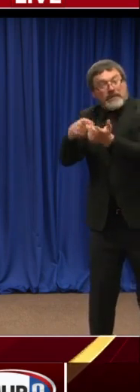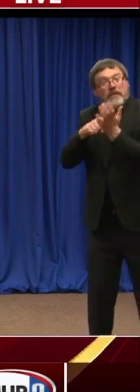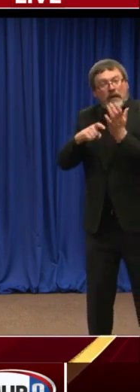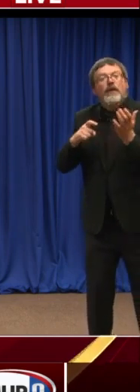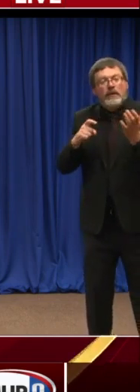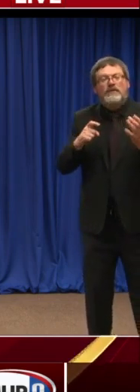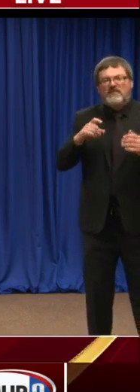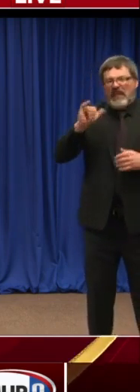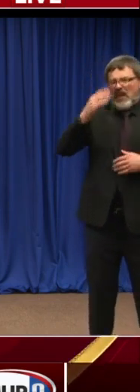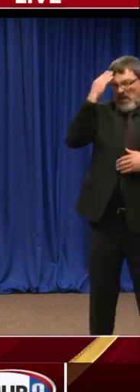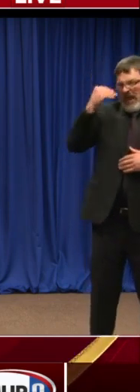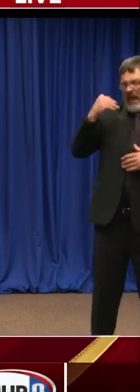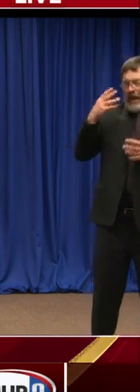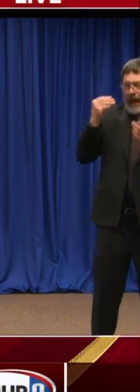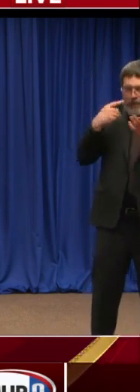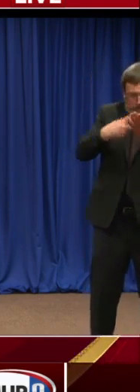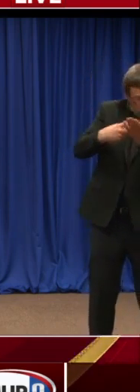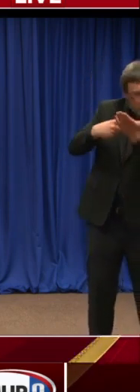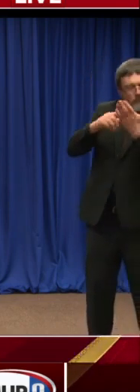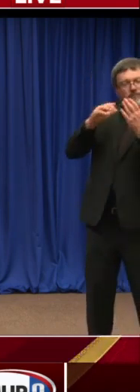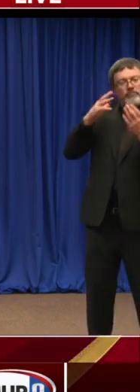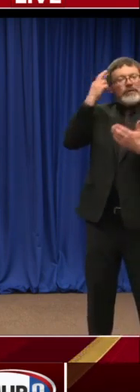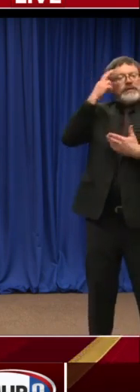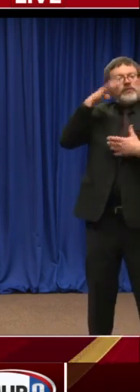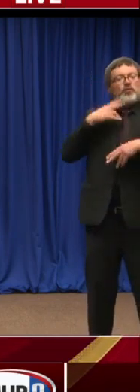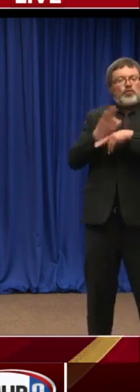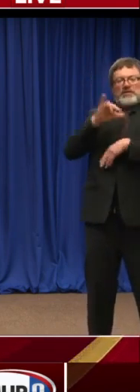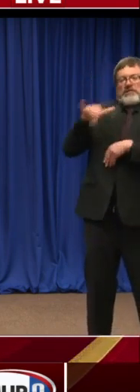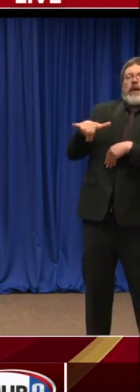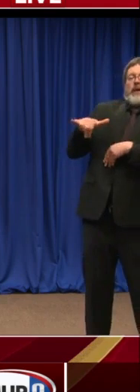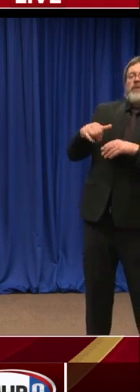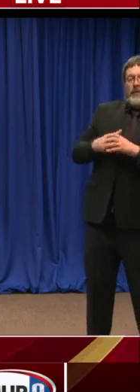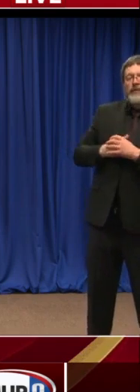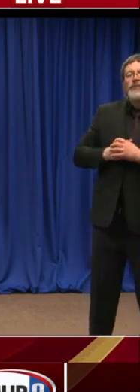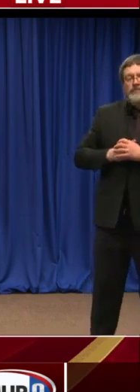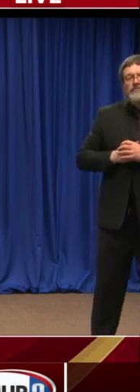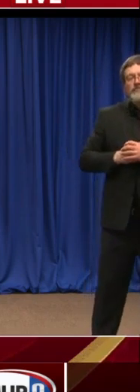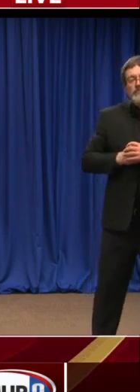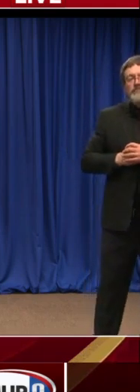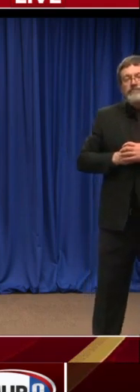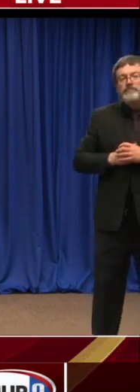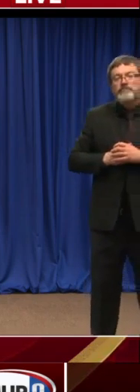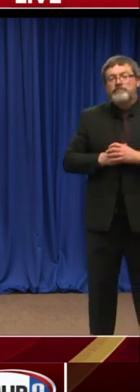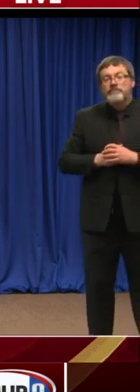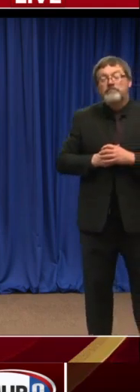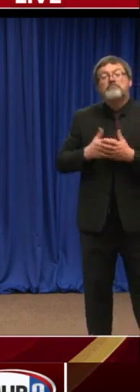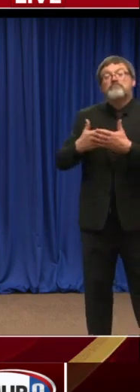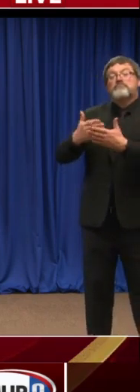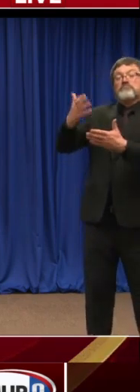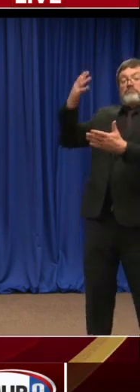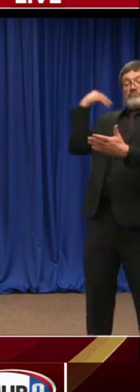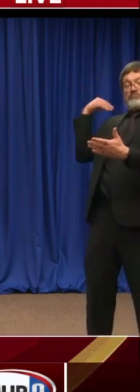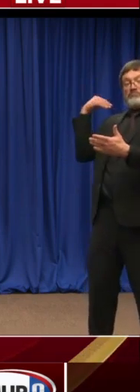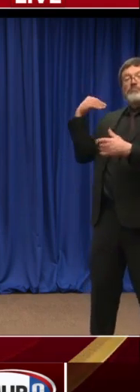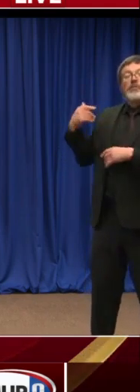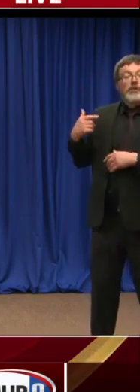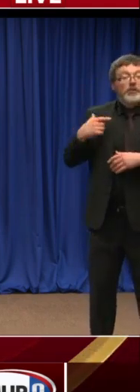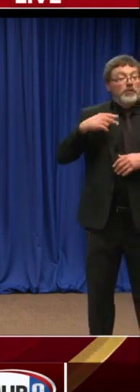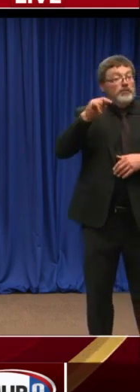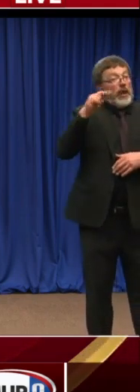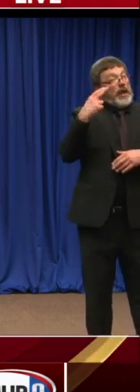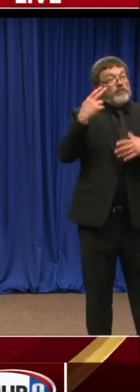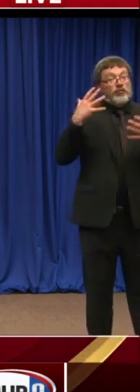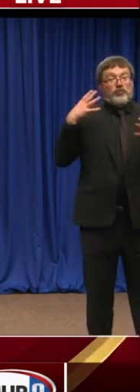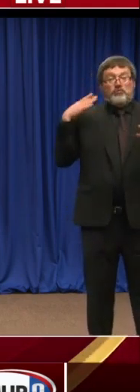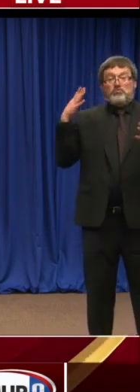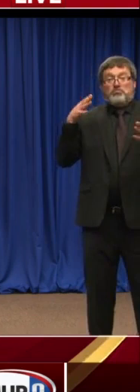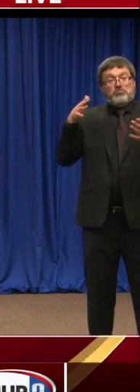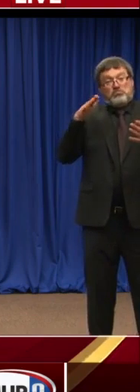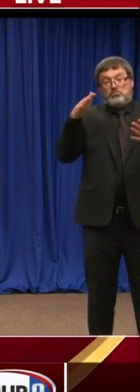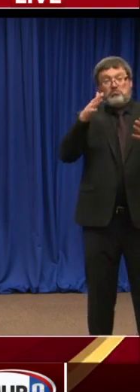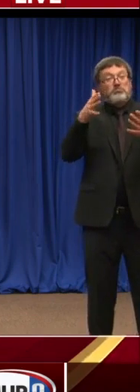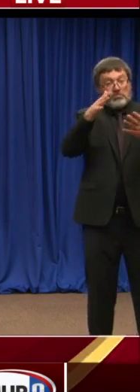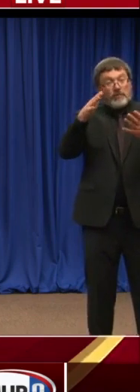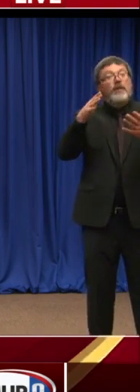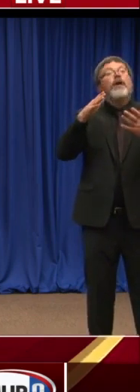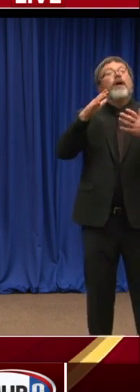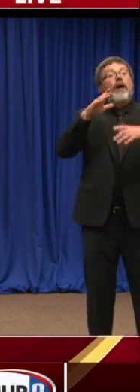THAT’S WHY WE DO THE WORK OF PUBLIC HEALTH AND AS A COMMUNITY TO STOP THE SPREAD OF COVID-19 NOW EARLY DATA FROM OUR NEW HAMPSHIRE STRATEGY APPEARS TO SHOW EARLY SIGNS THAT WE ARE